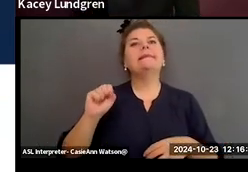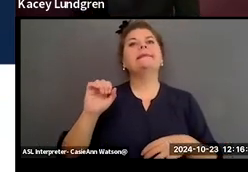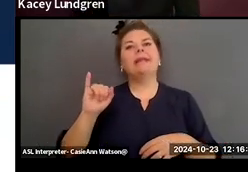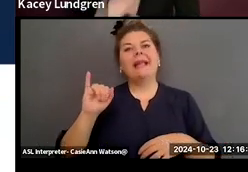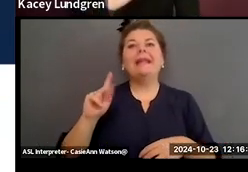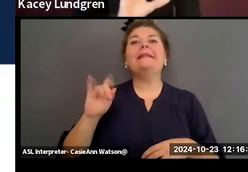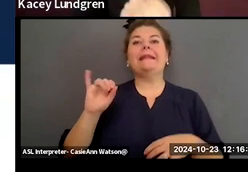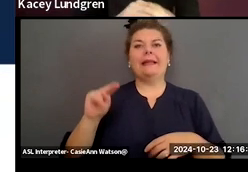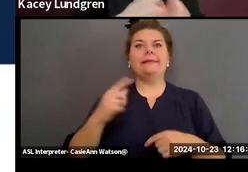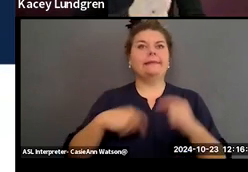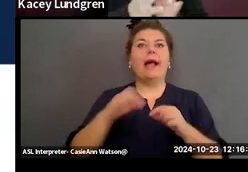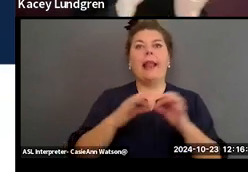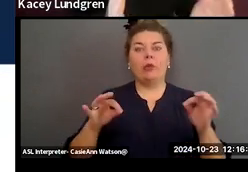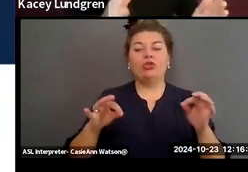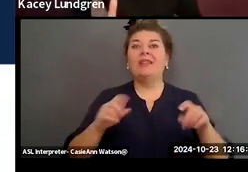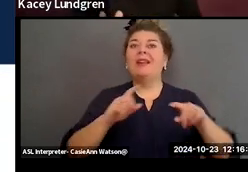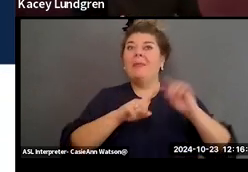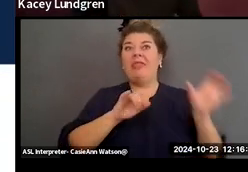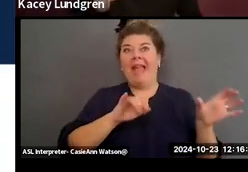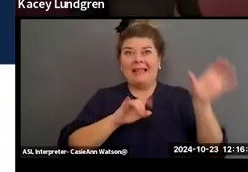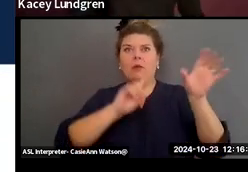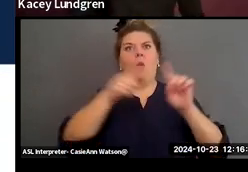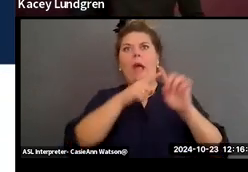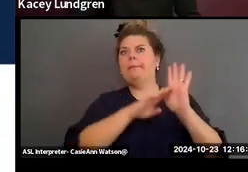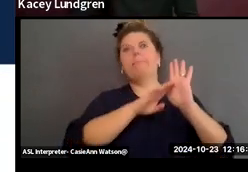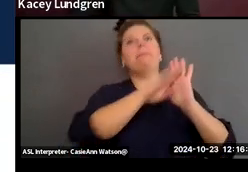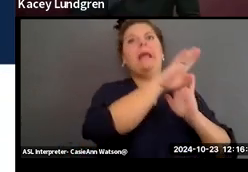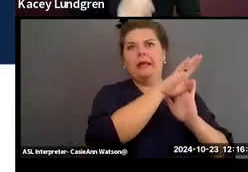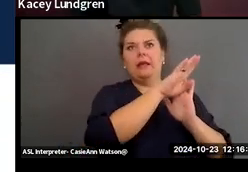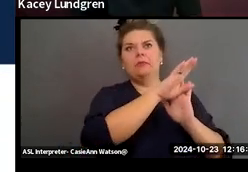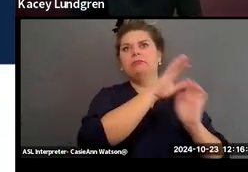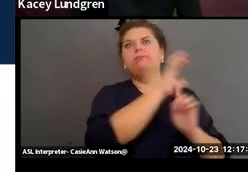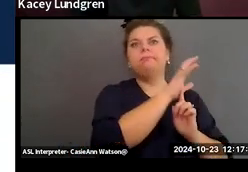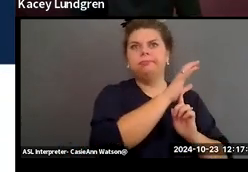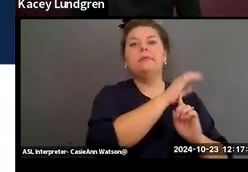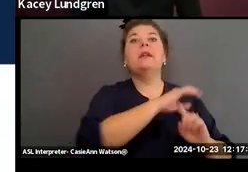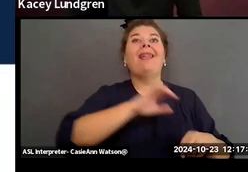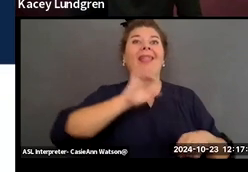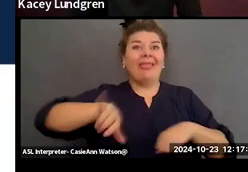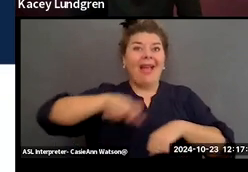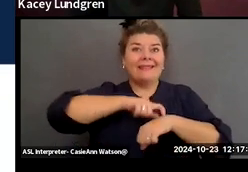However, that range was when it was at its peak. At this time in history,